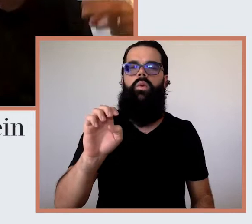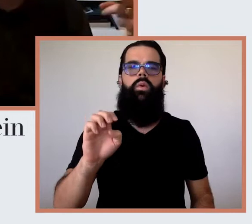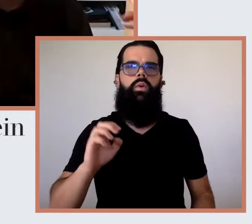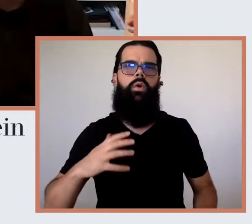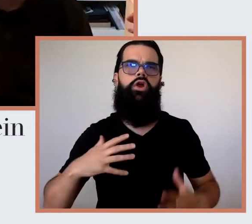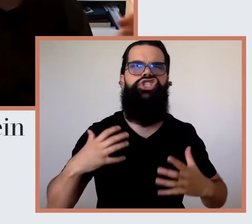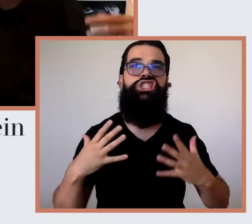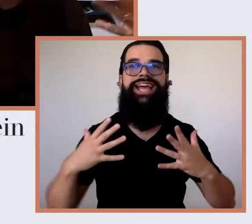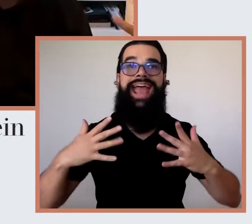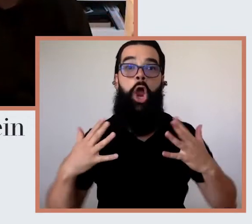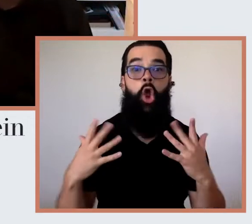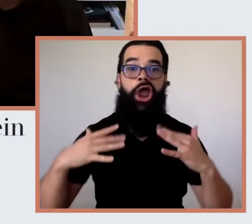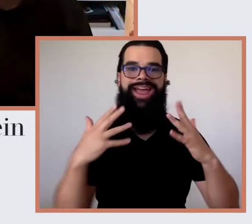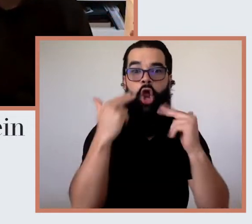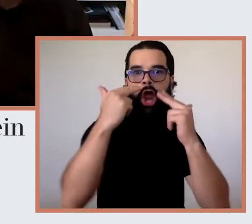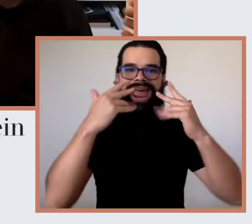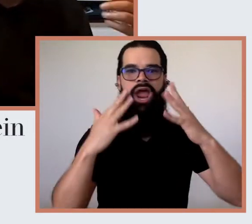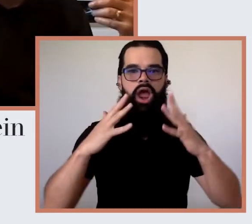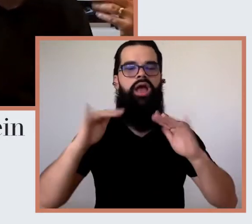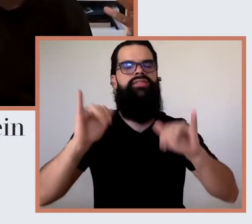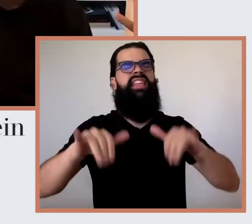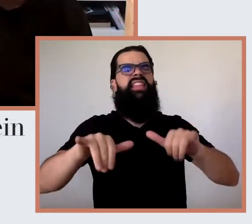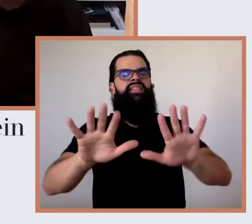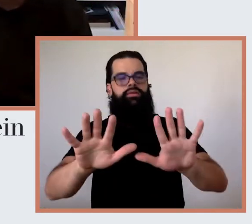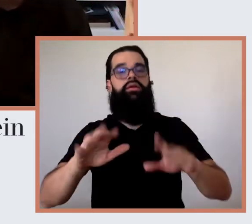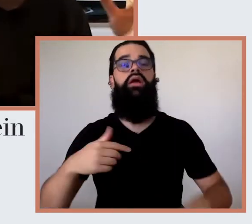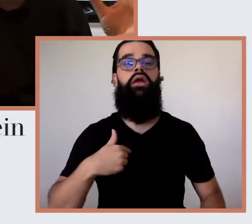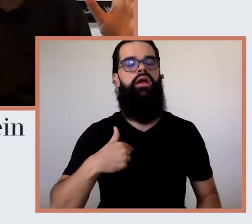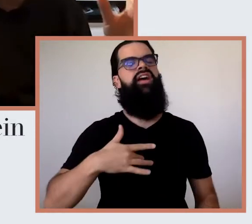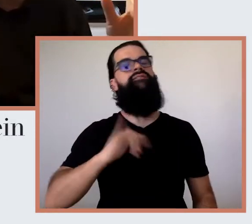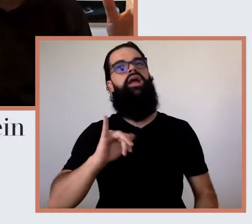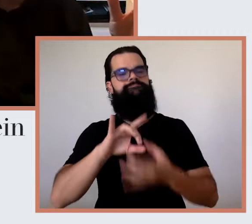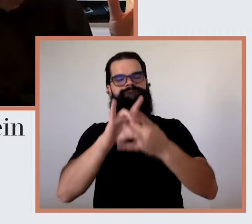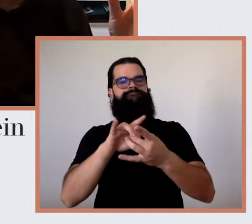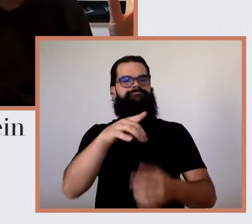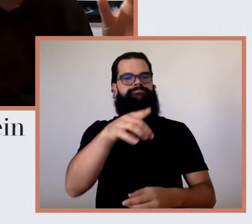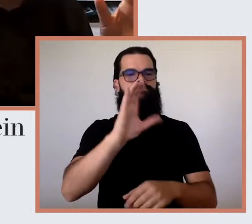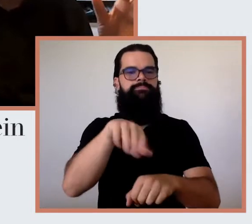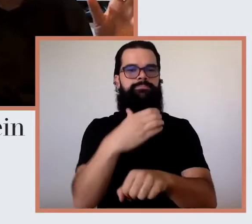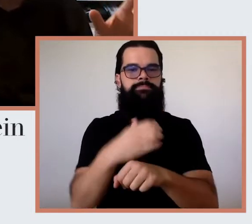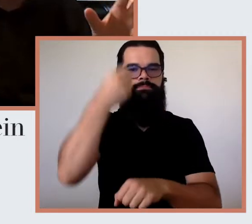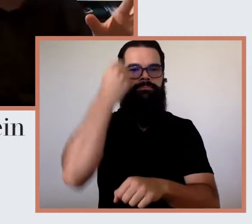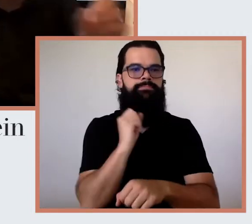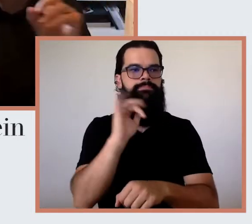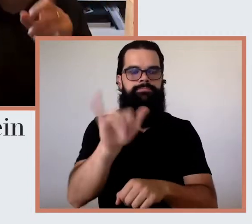their characters and you write a great story. We wrote a "Wonder Years", another show that I have a feeling that Sarah and Carly, you might not have ever heard of,